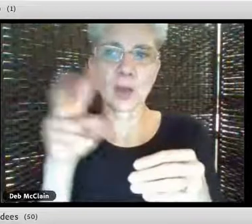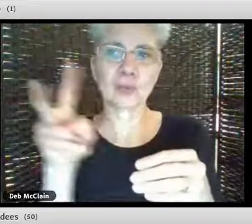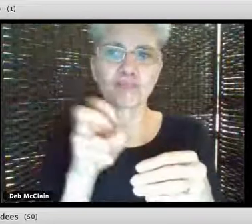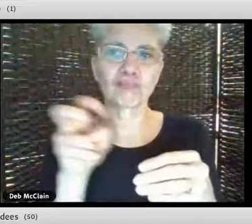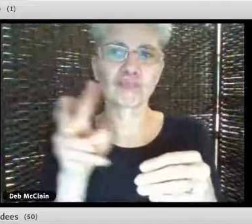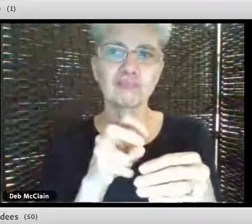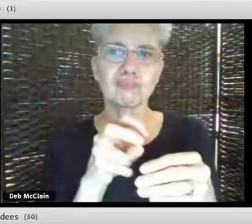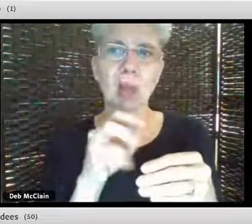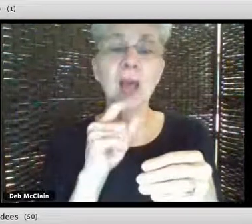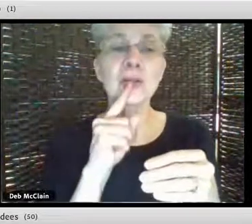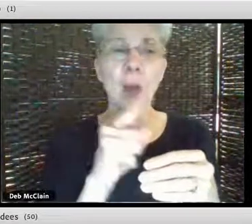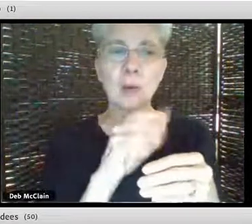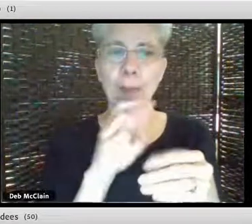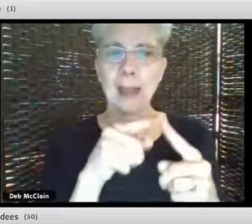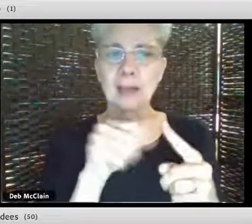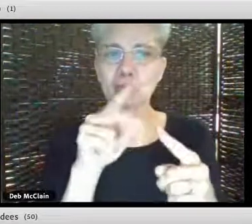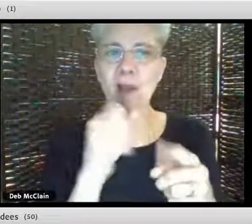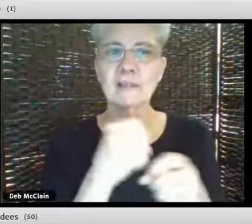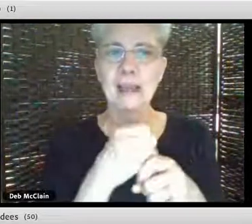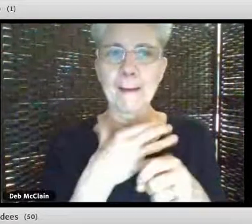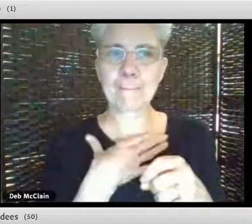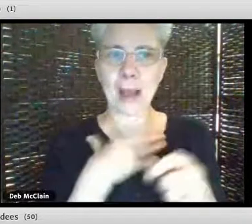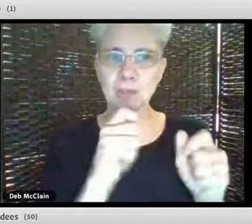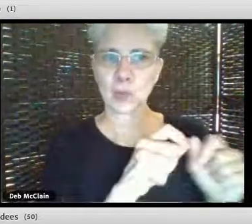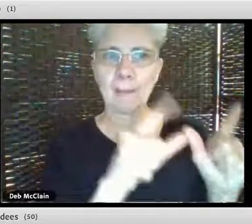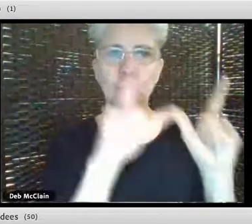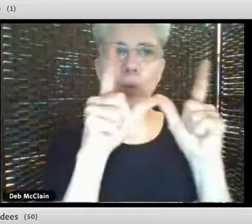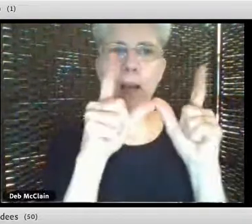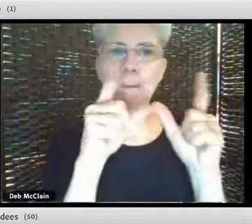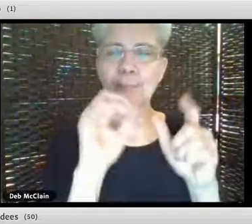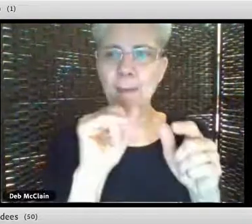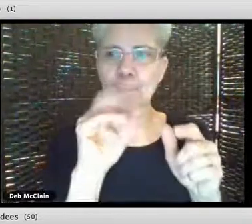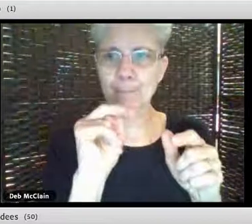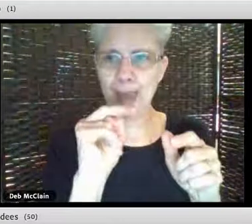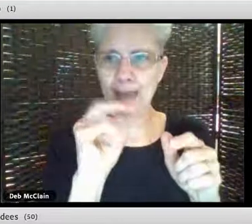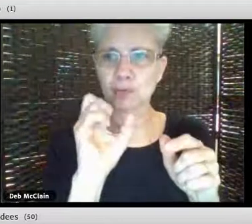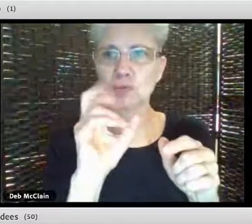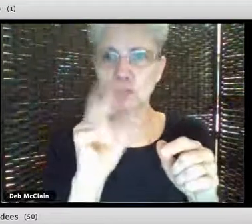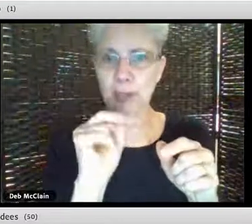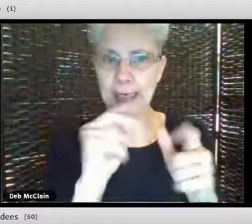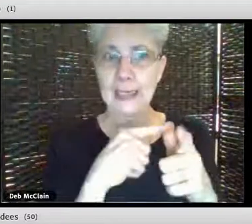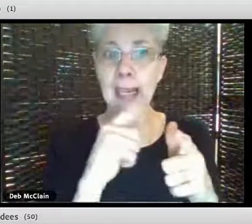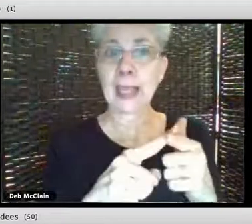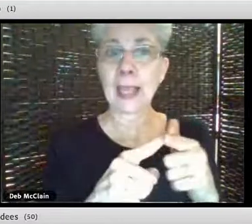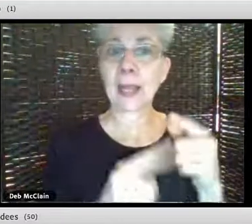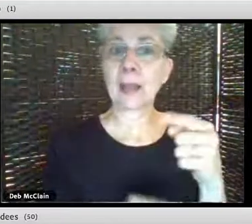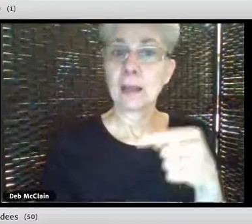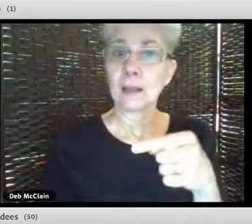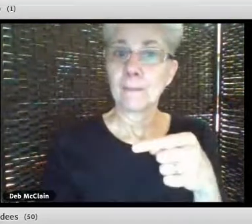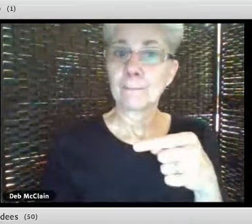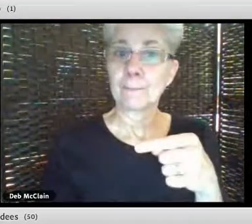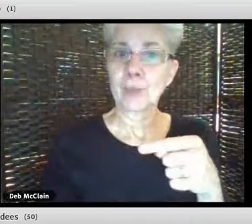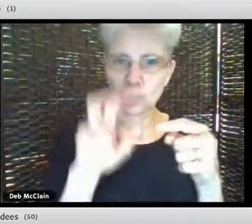so I'm going to go back to drive so I can get my main screen here, and if I scroll down,